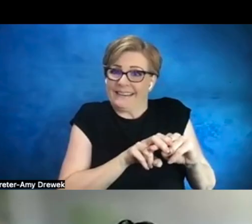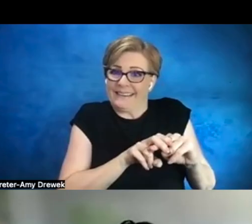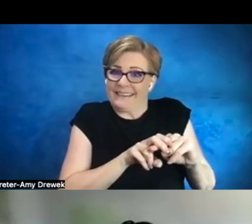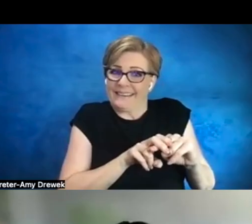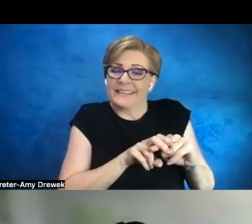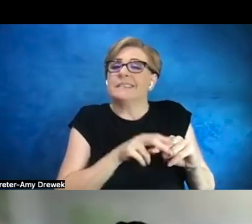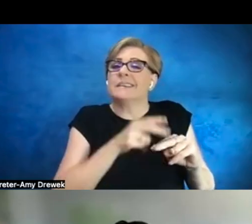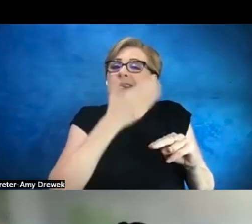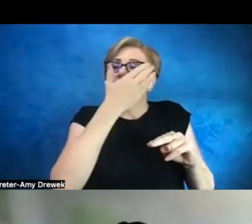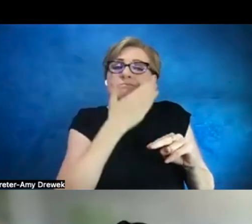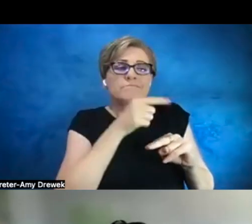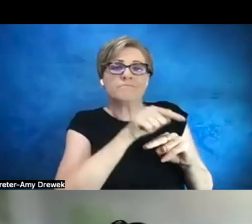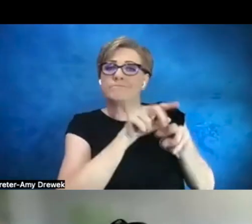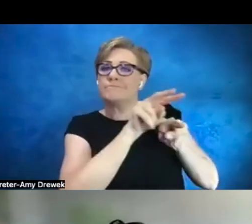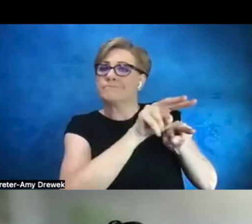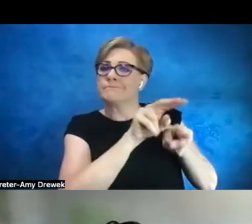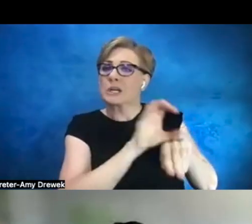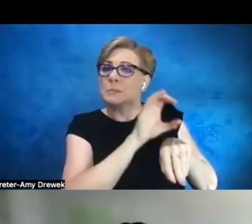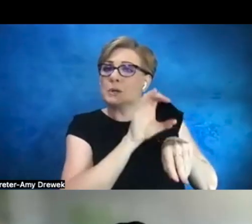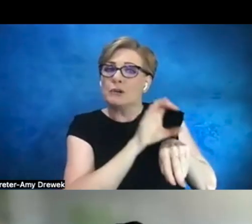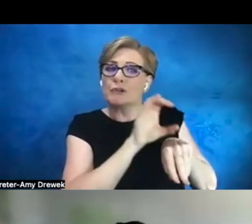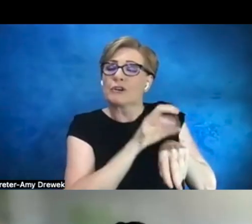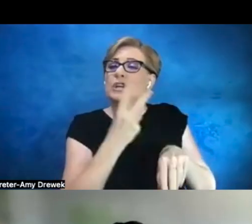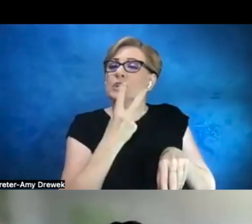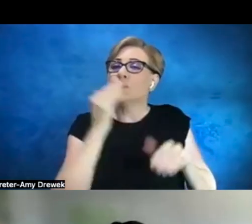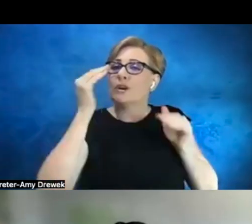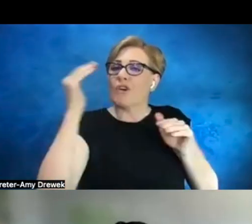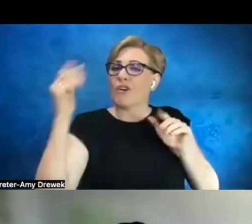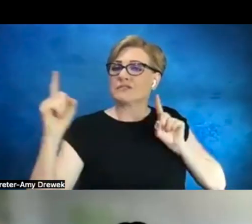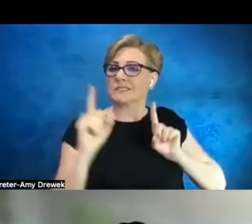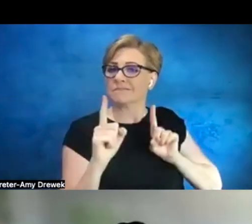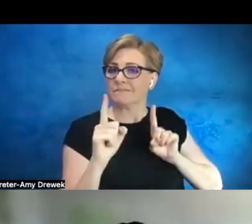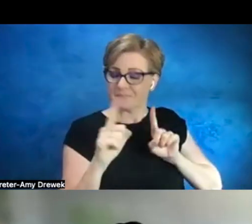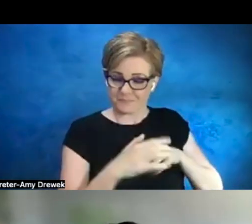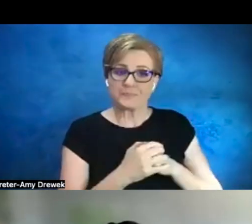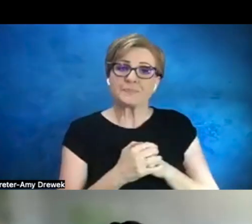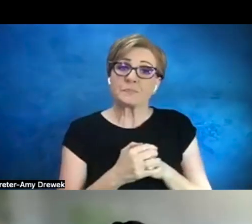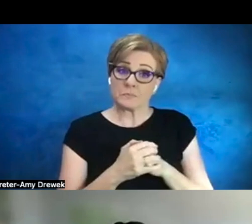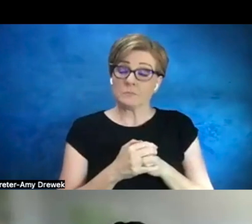and they're all looking at the computer screen. On the right is the text "Disability Mentoring Day